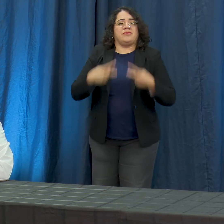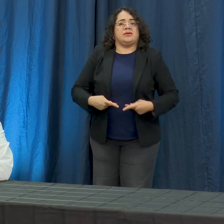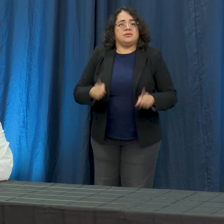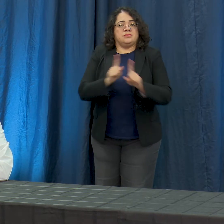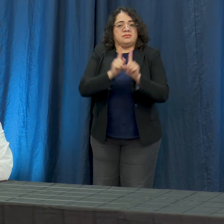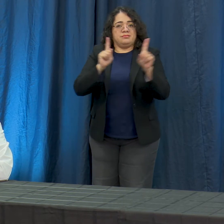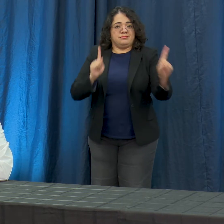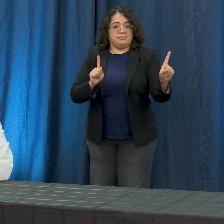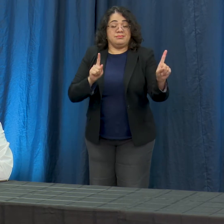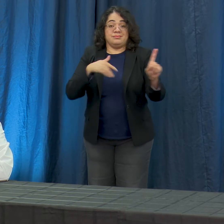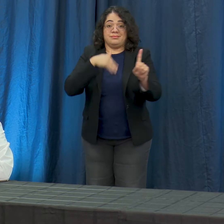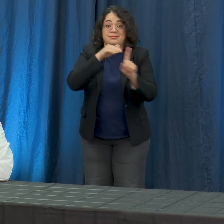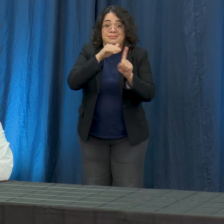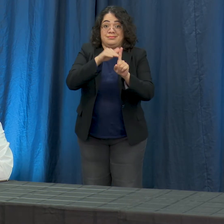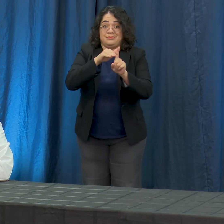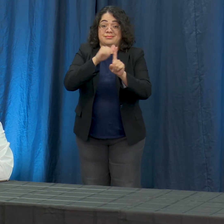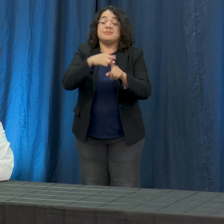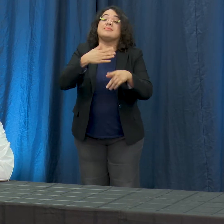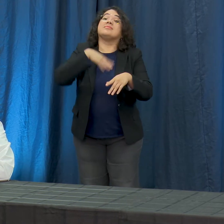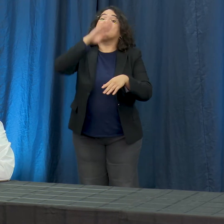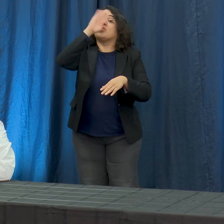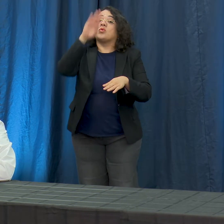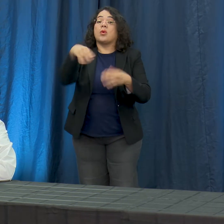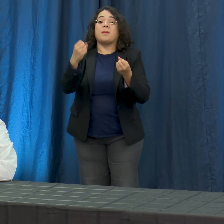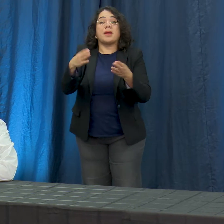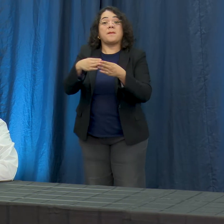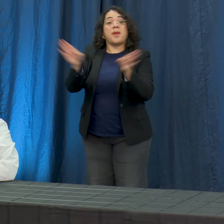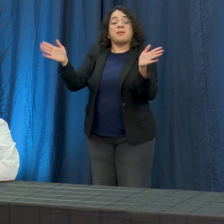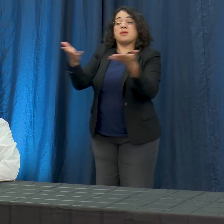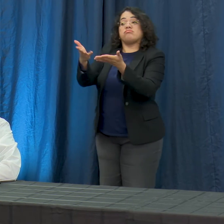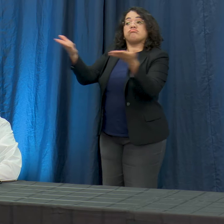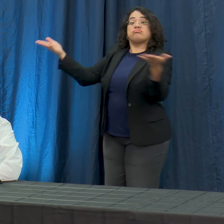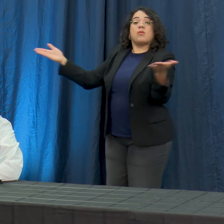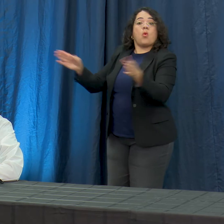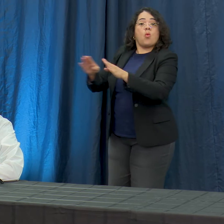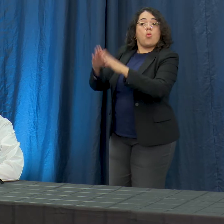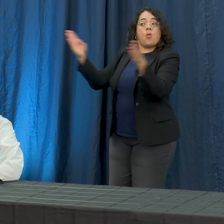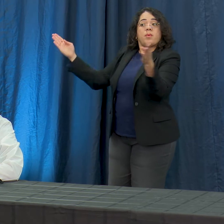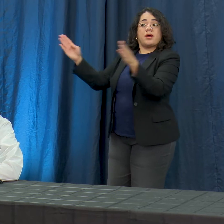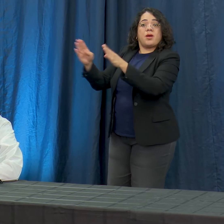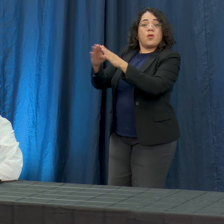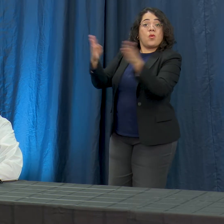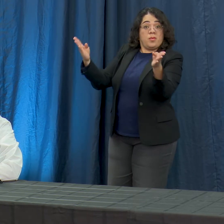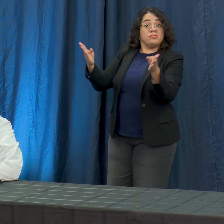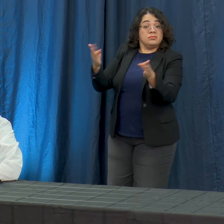opening up, we want to emphasize how important it is to maintain physical